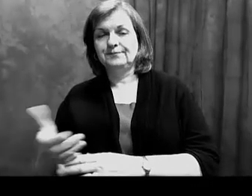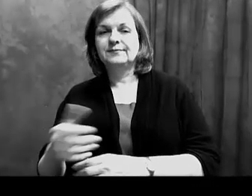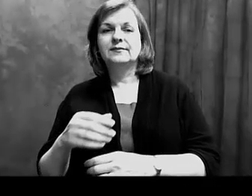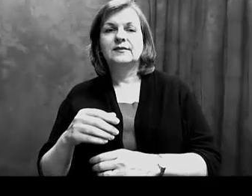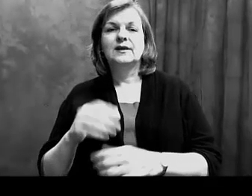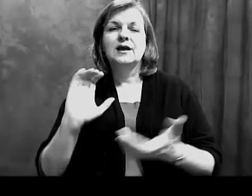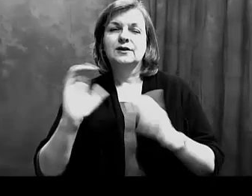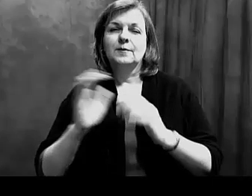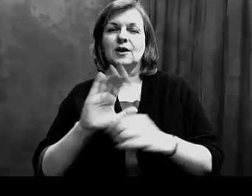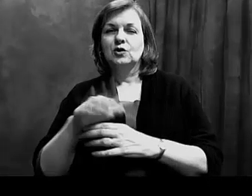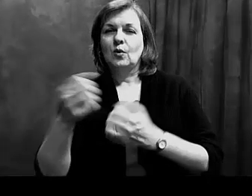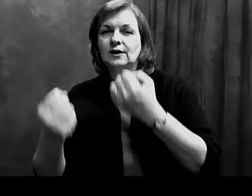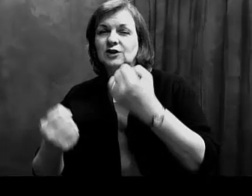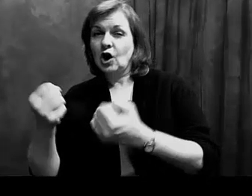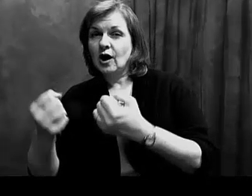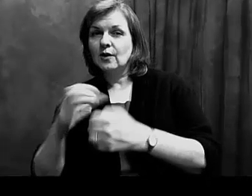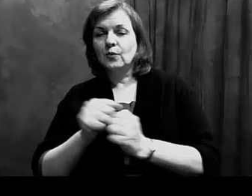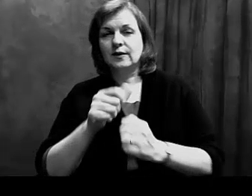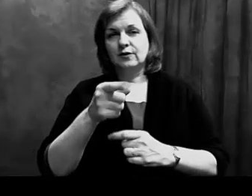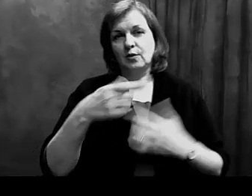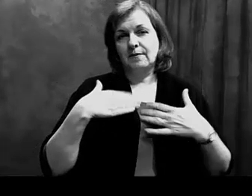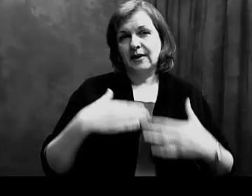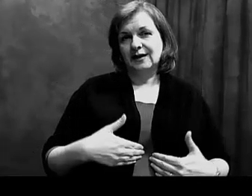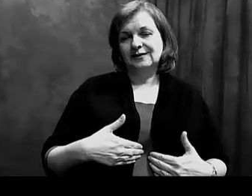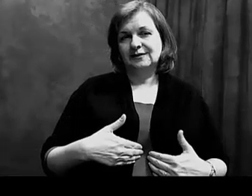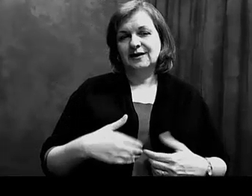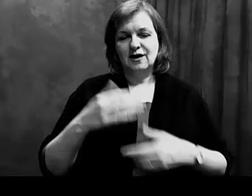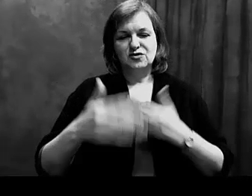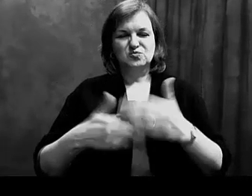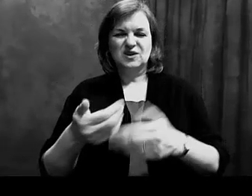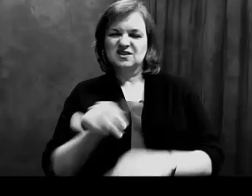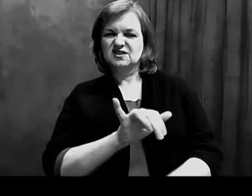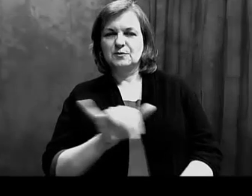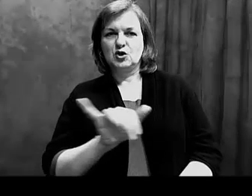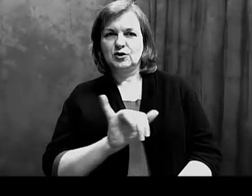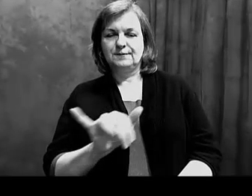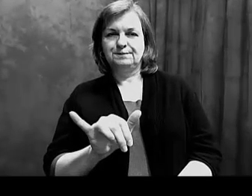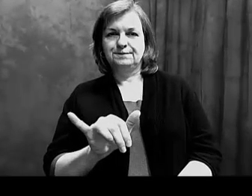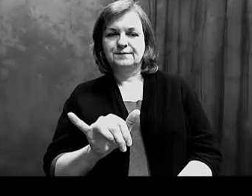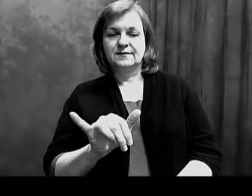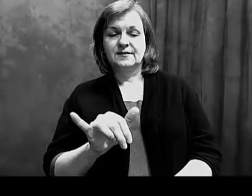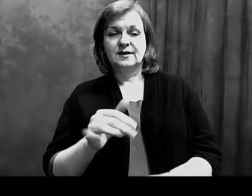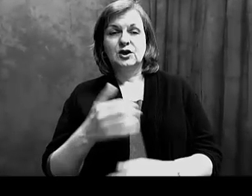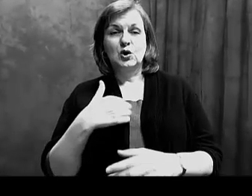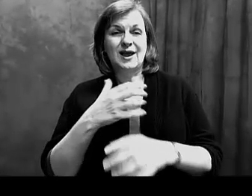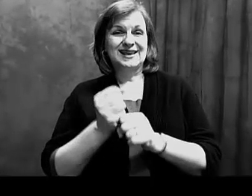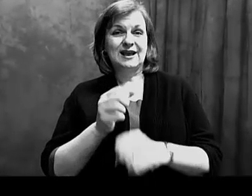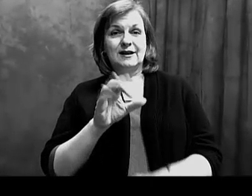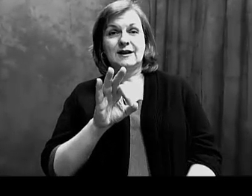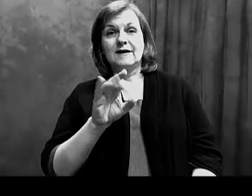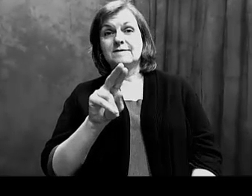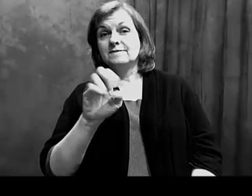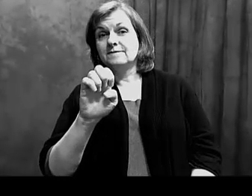so in your car and in you - the process is not all that different. We take in fuel of some